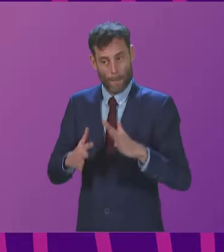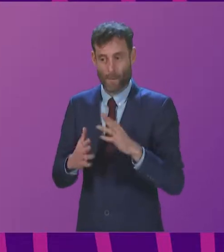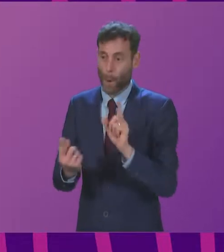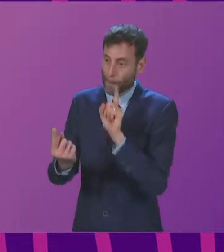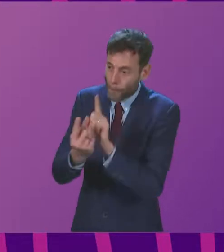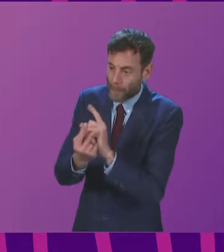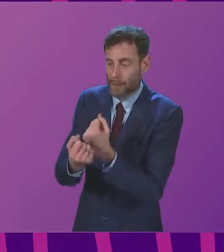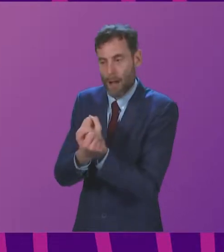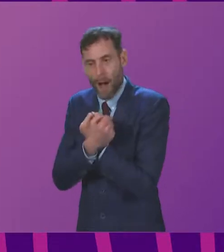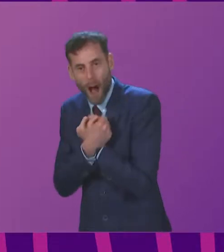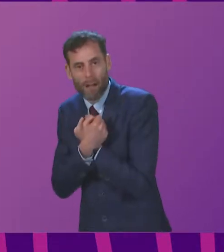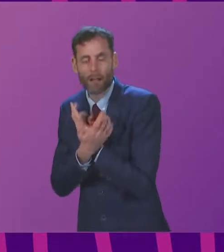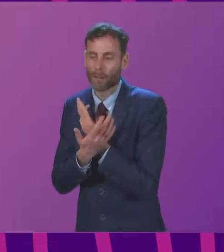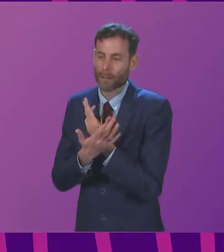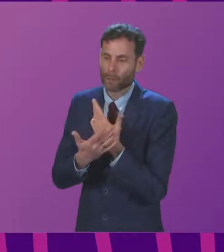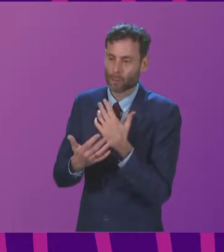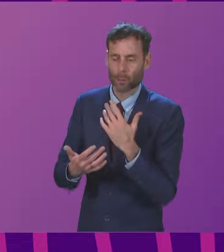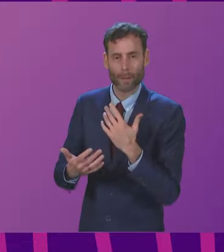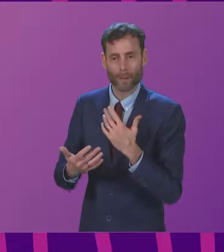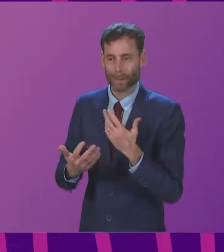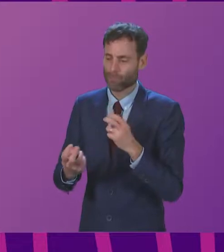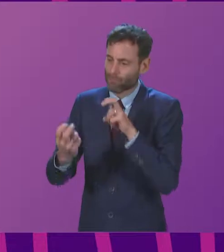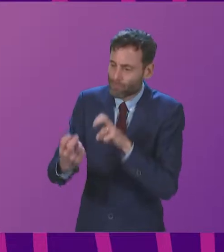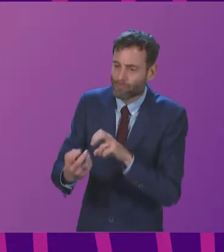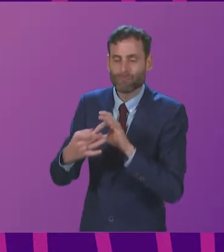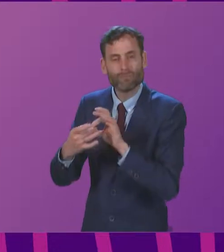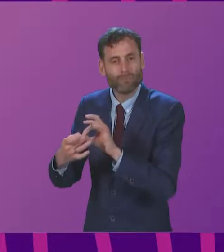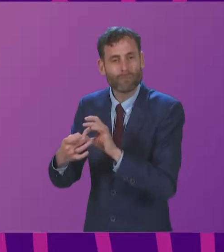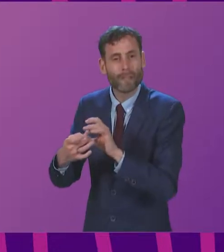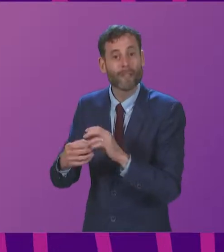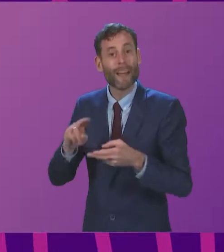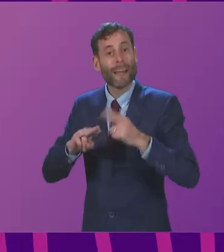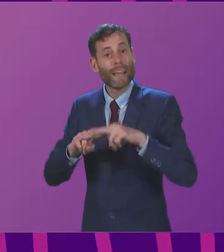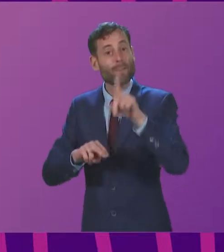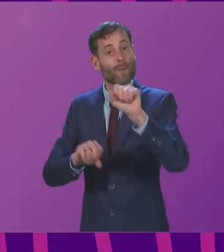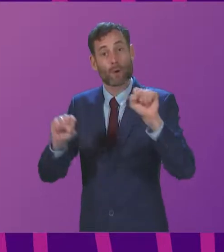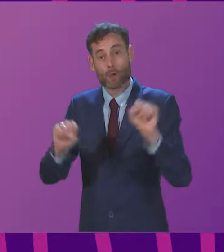If you have not had a first or second dose yet, it is not too late; please get it now. Please